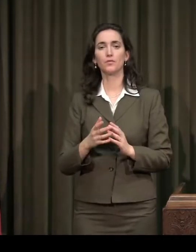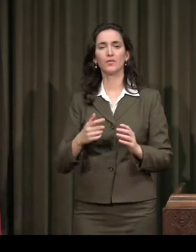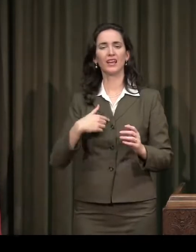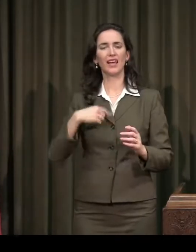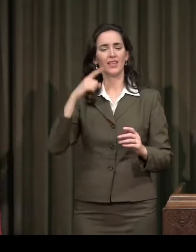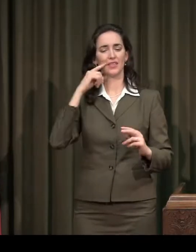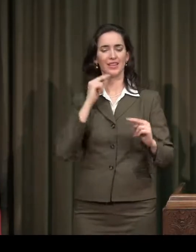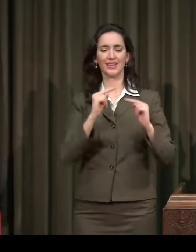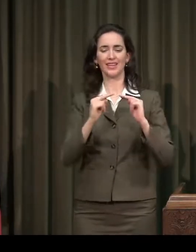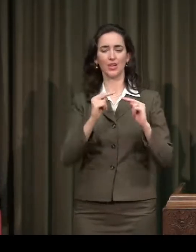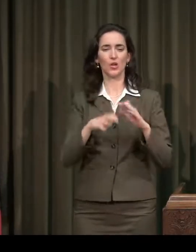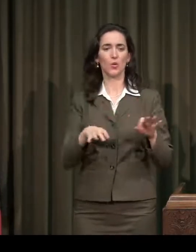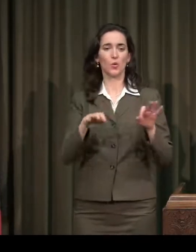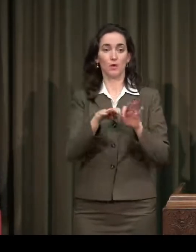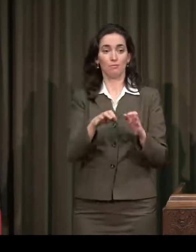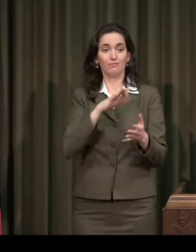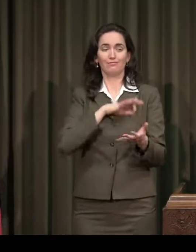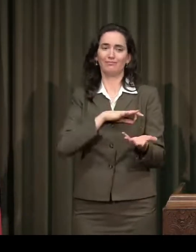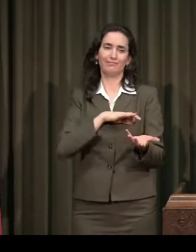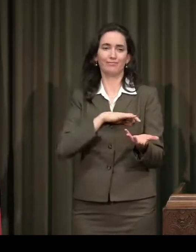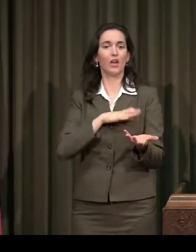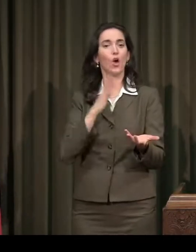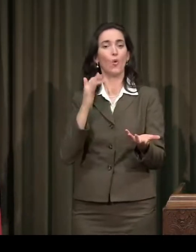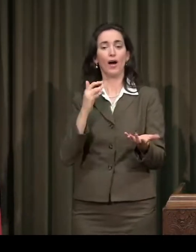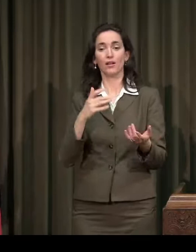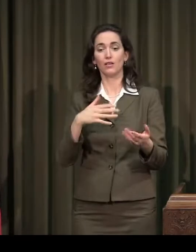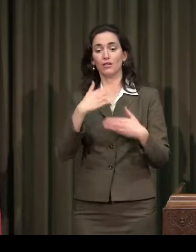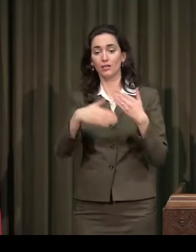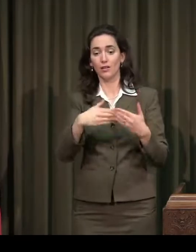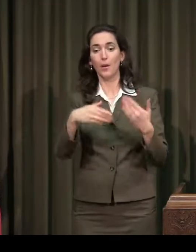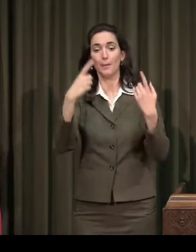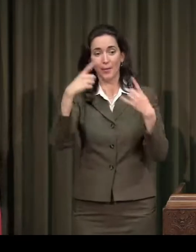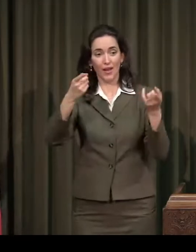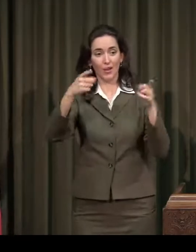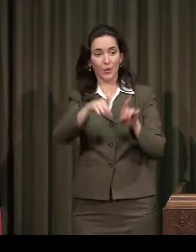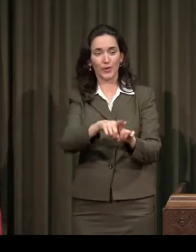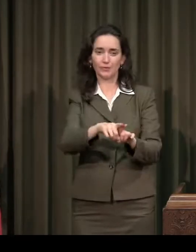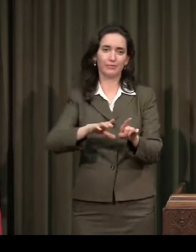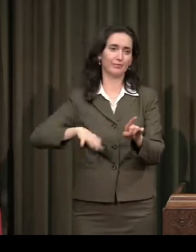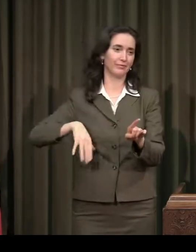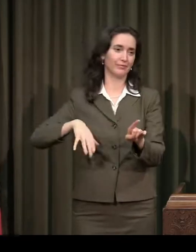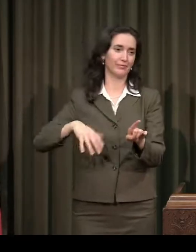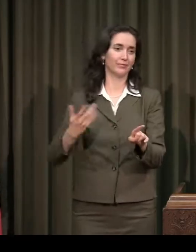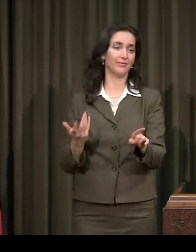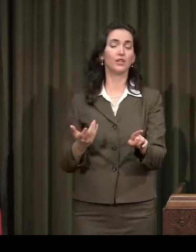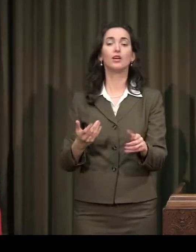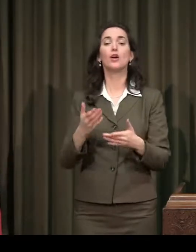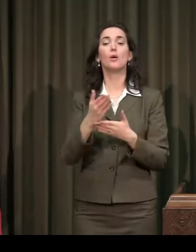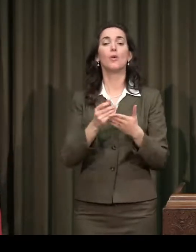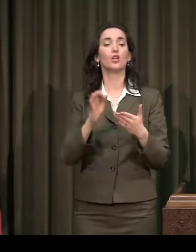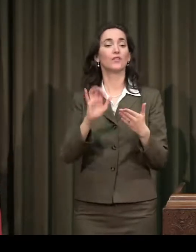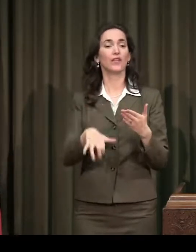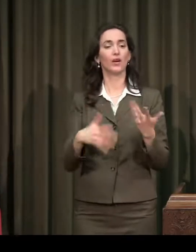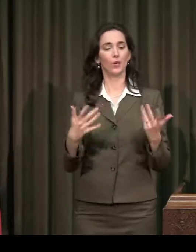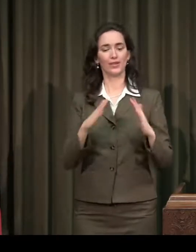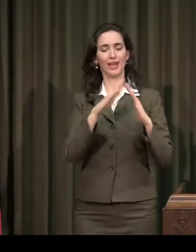didn't produce an agreement part of that is that the House Republicans I believe wanted to do a